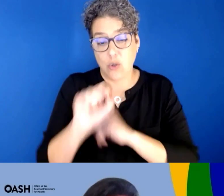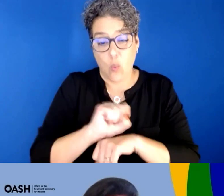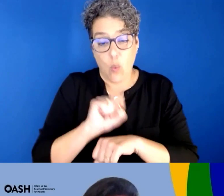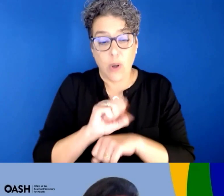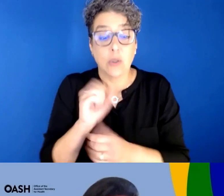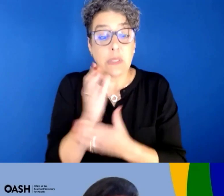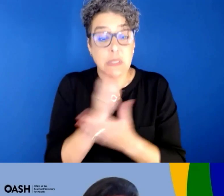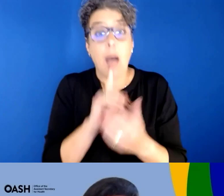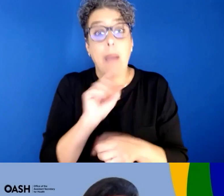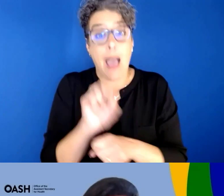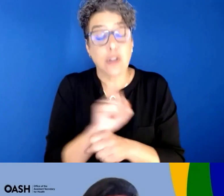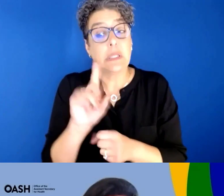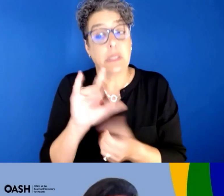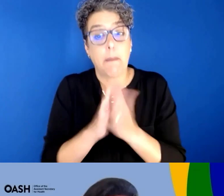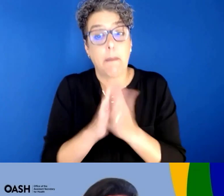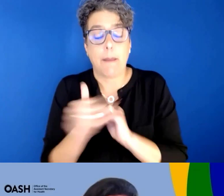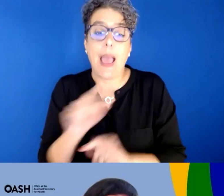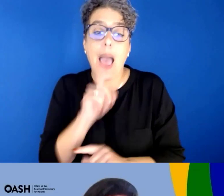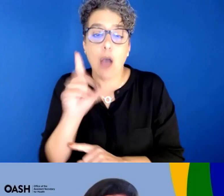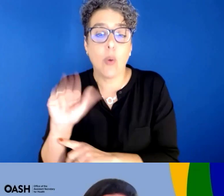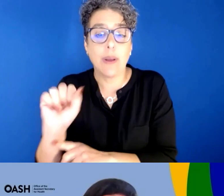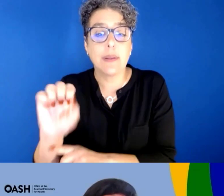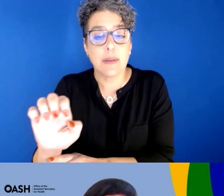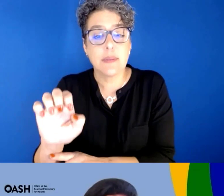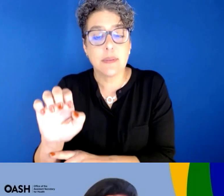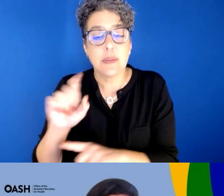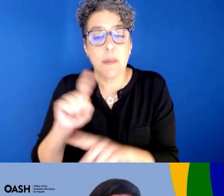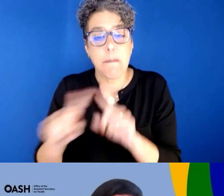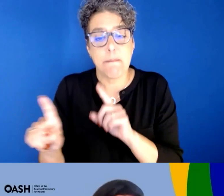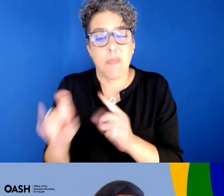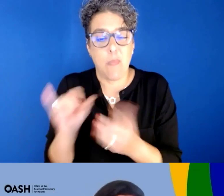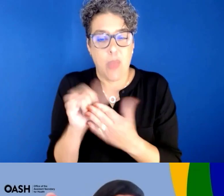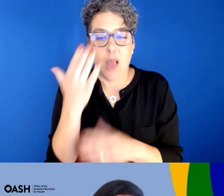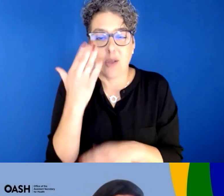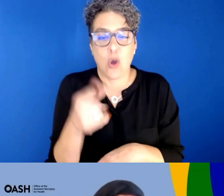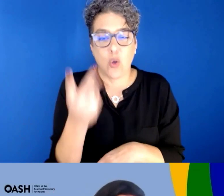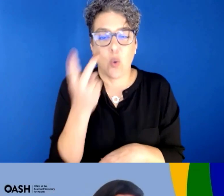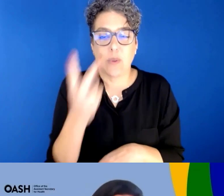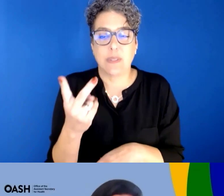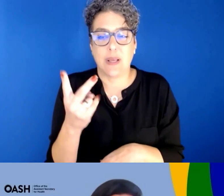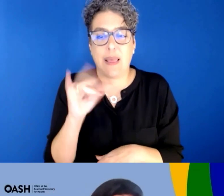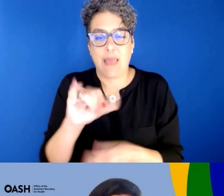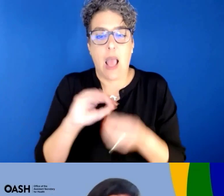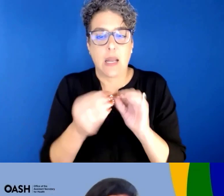but that was why you see that trend going up and down,